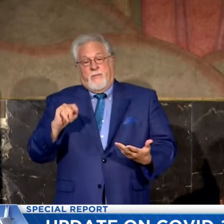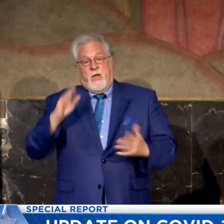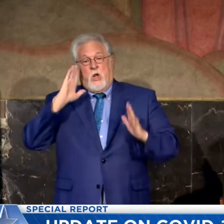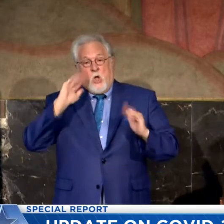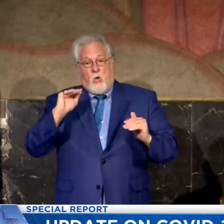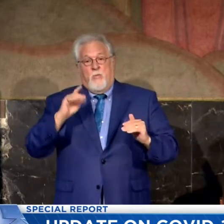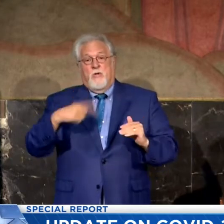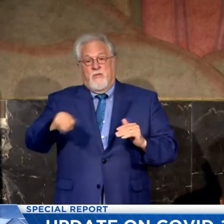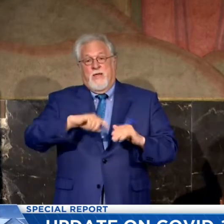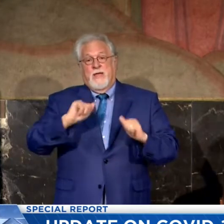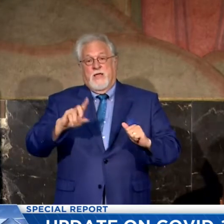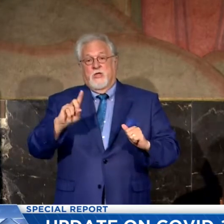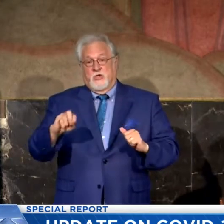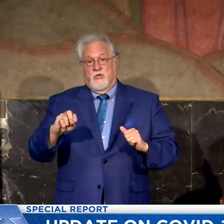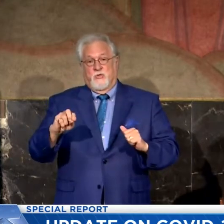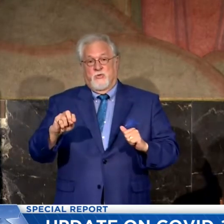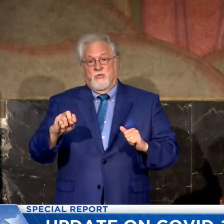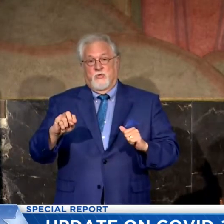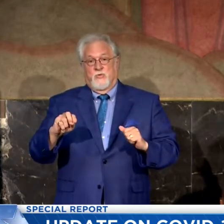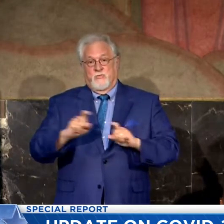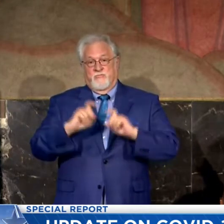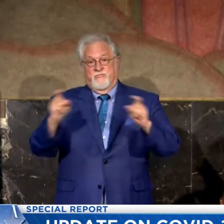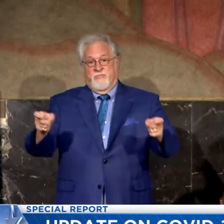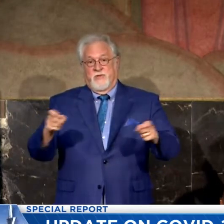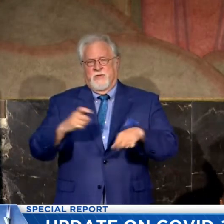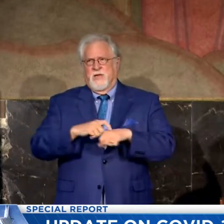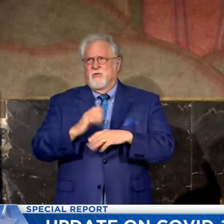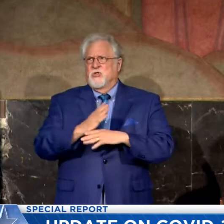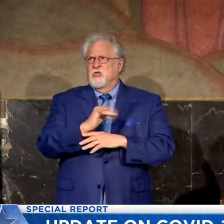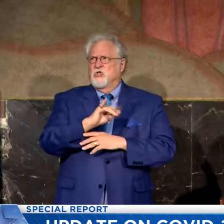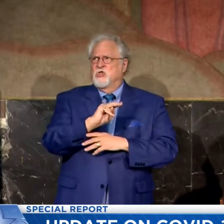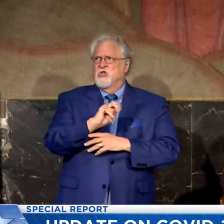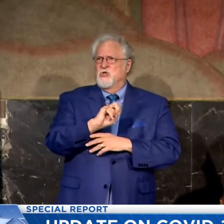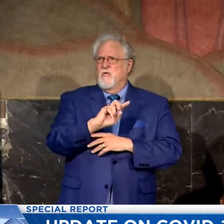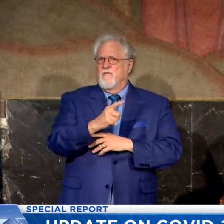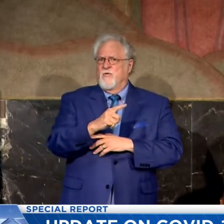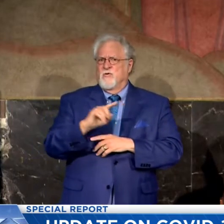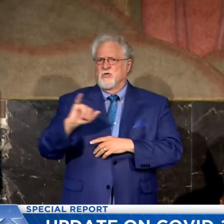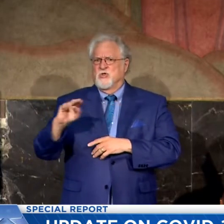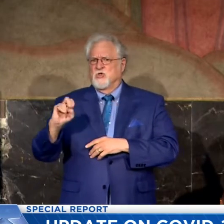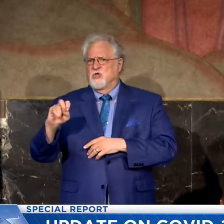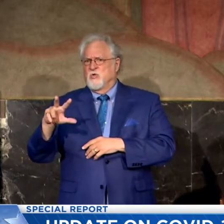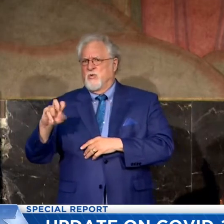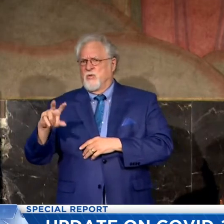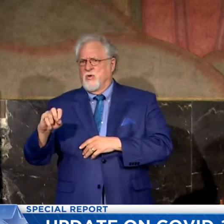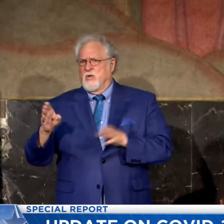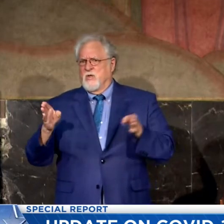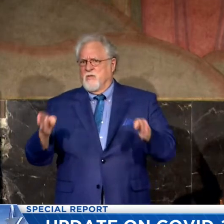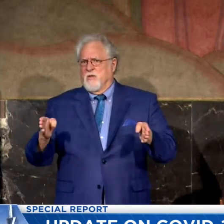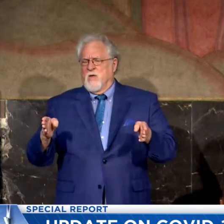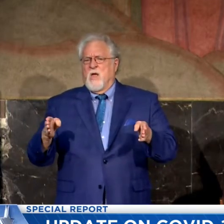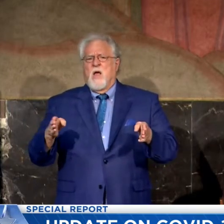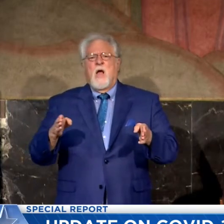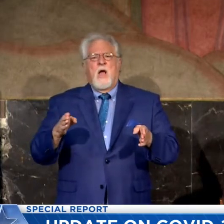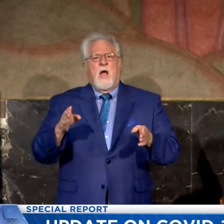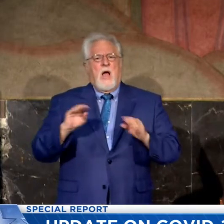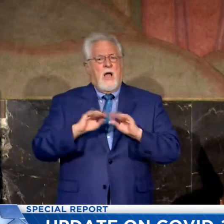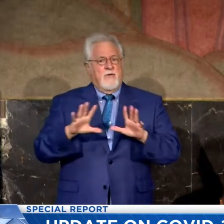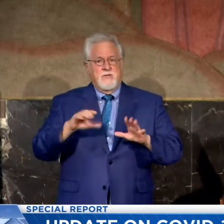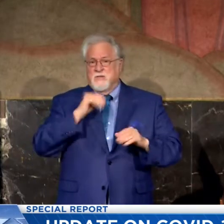THEY'VE HAD FROM MAY 4 ÃJUNE 1 TO GET DONE WITH THE ESSENTIAL WORK OF THE STATE OF LOUISIANA. LET'S HOPE THEY CAN DO THAT IN